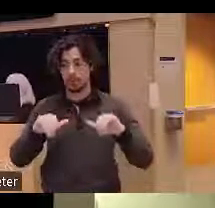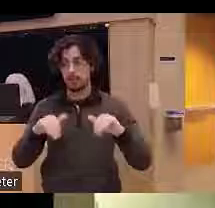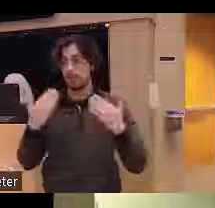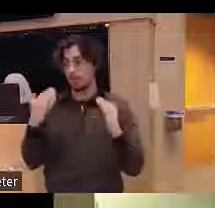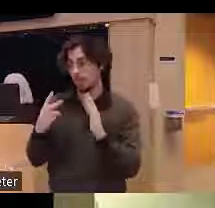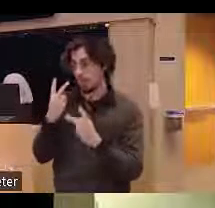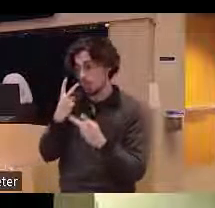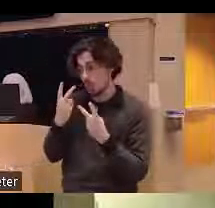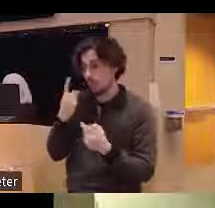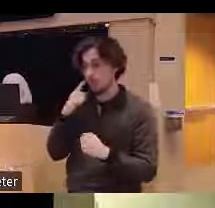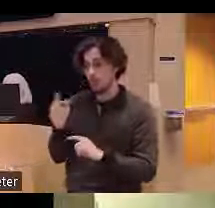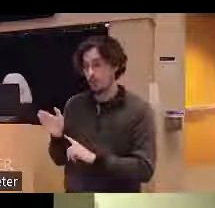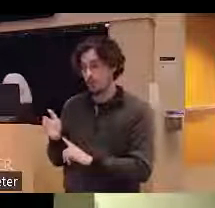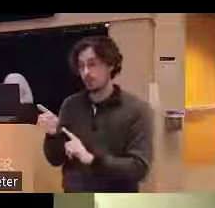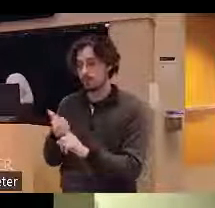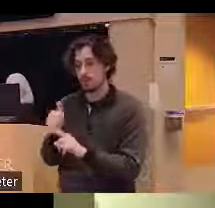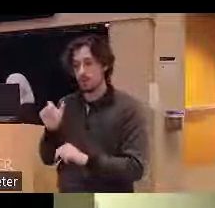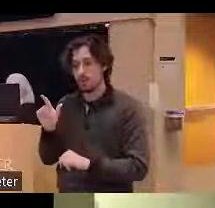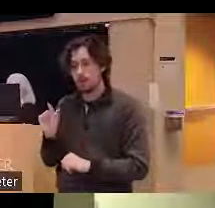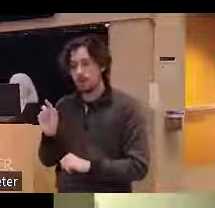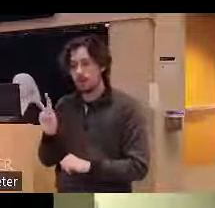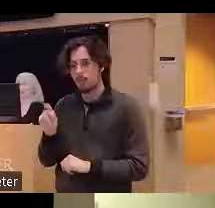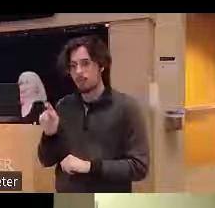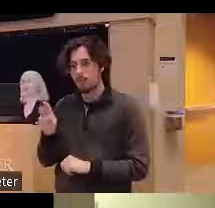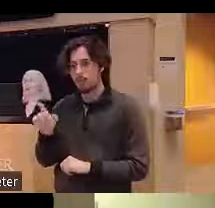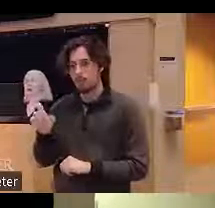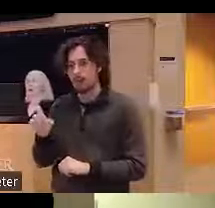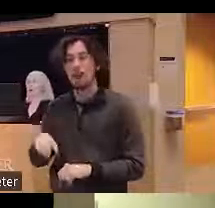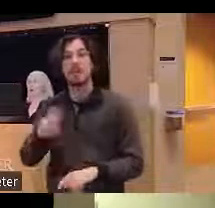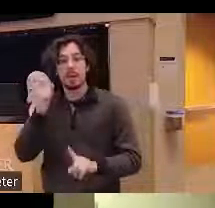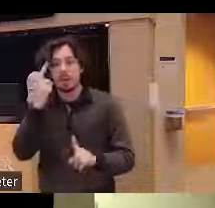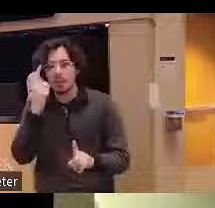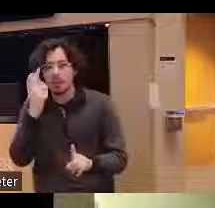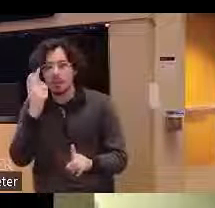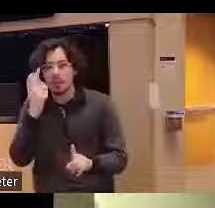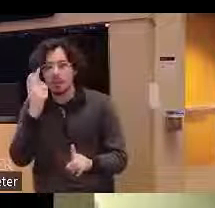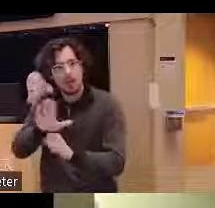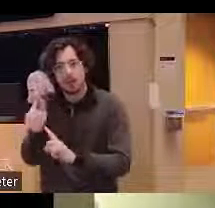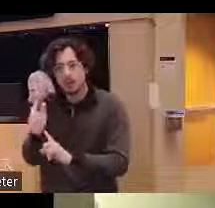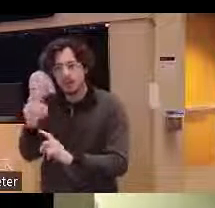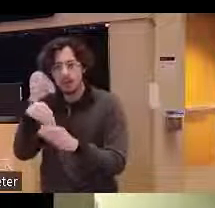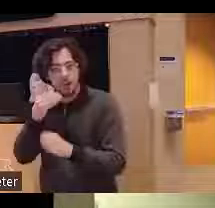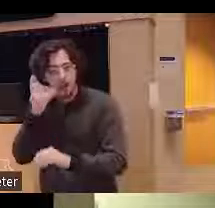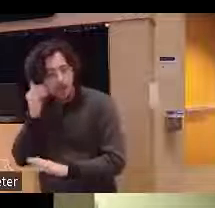vertebrate fishes but do not go home and stress your fish tank um when there is trauma it sends